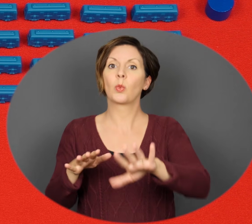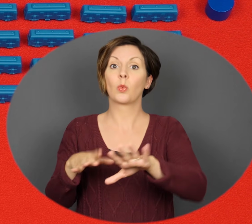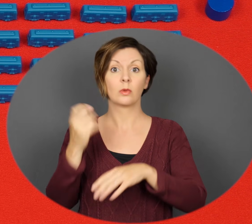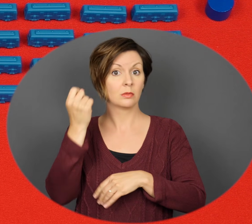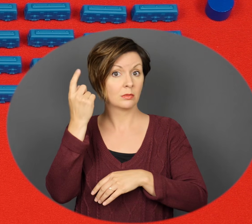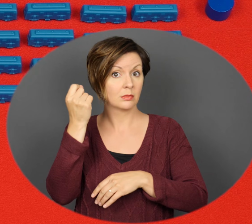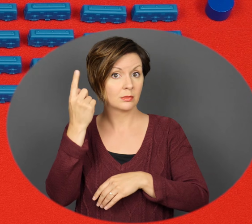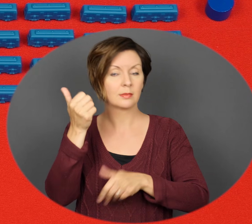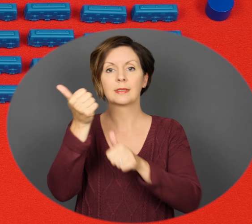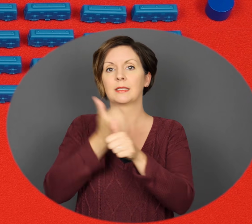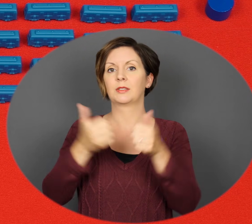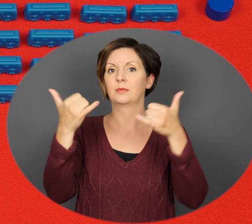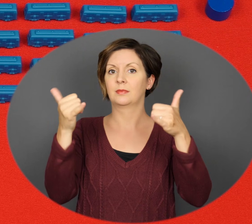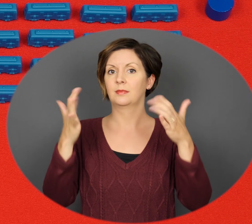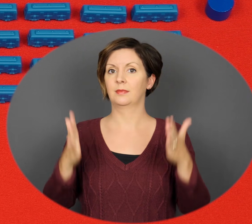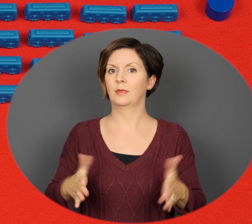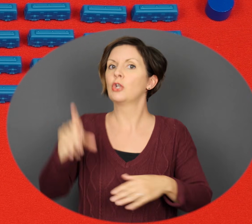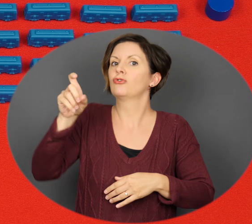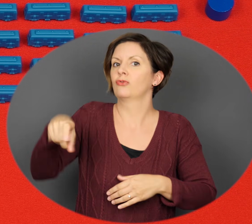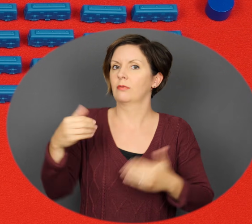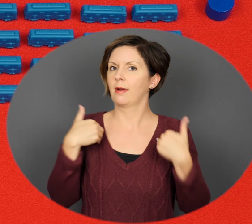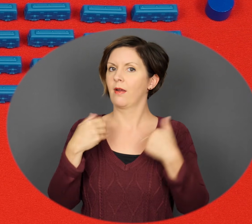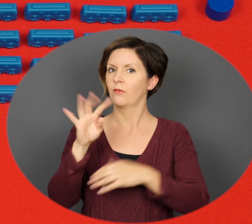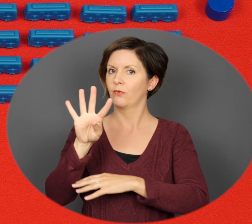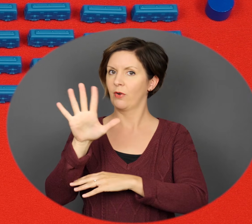Also note that each player should start with 45 trains,